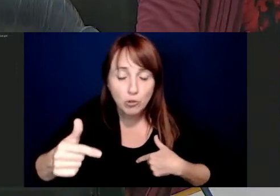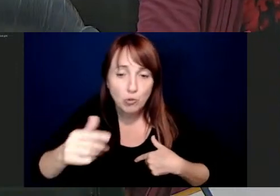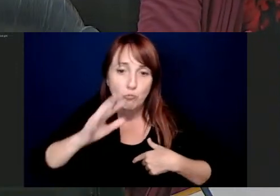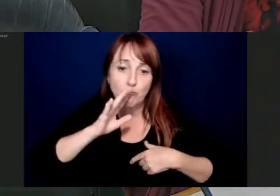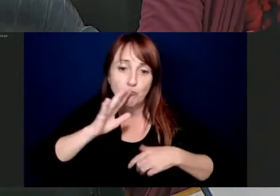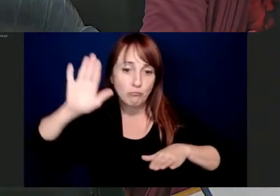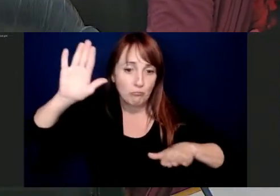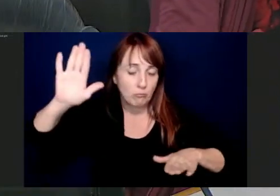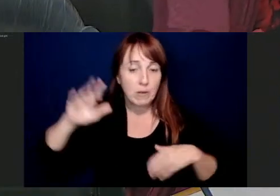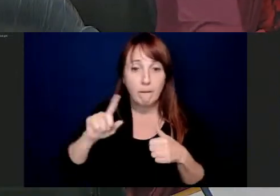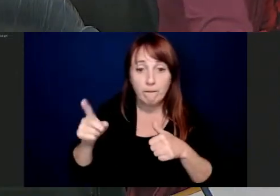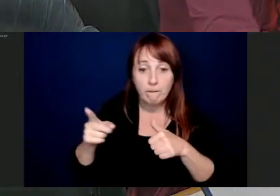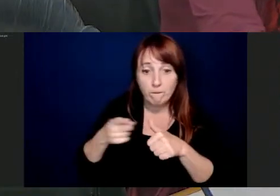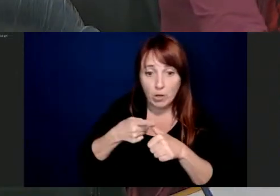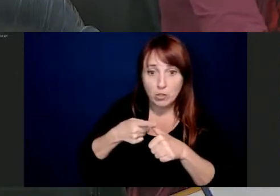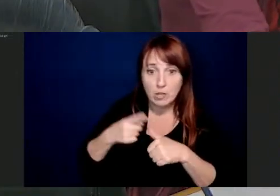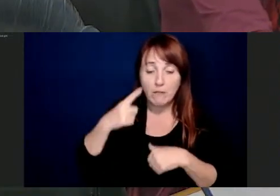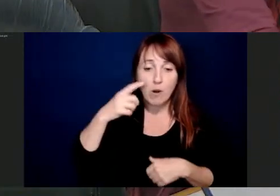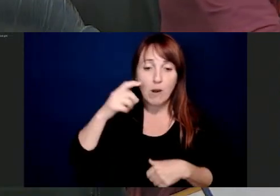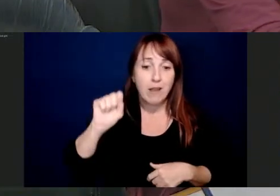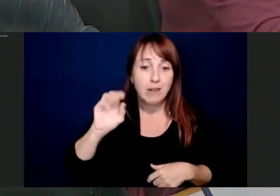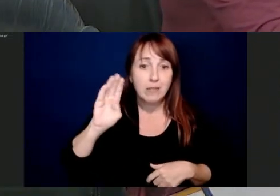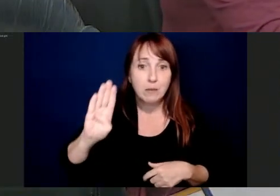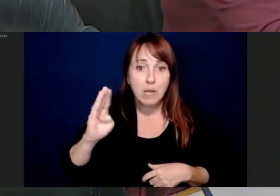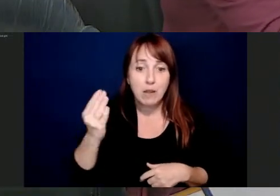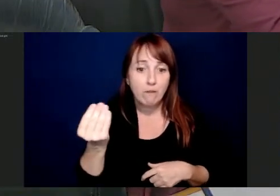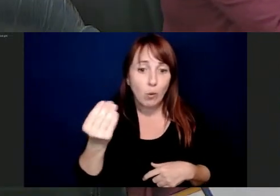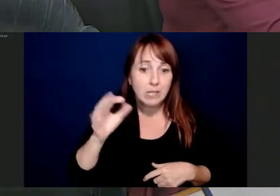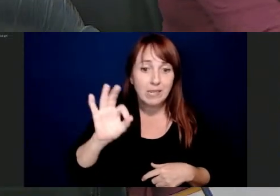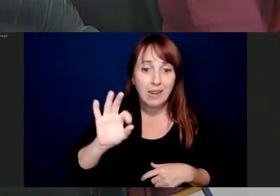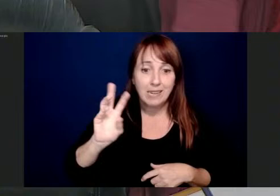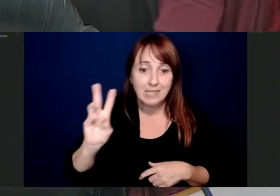So first up for SB 1496